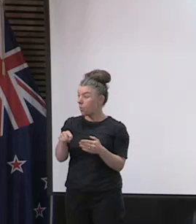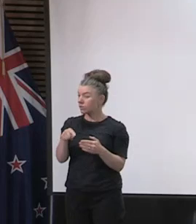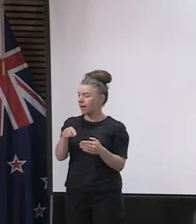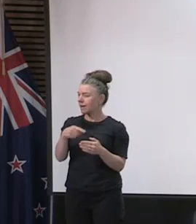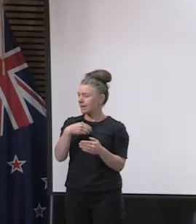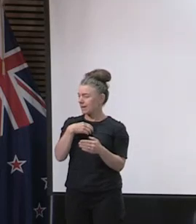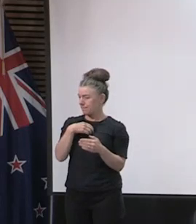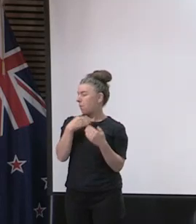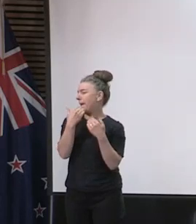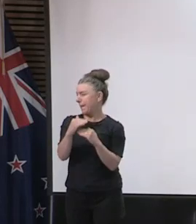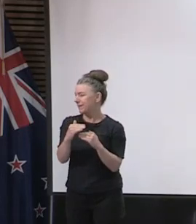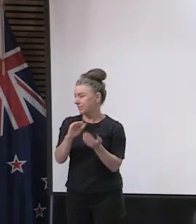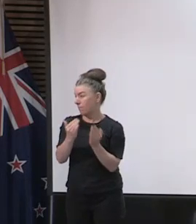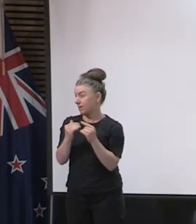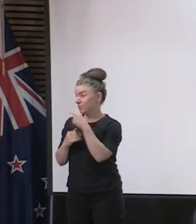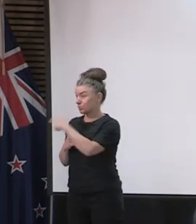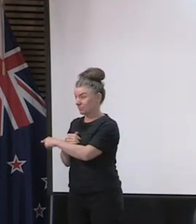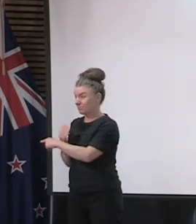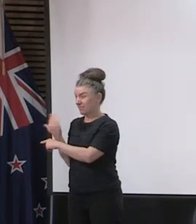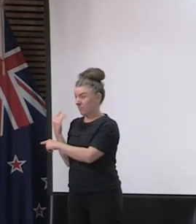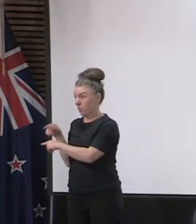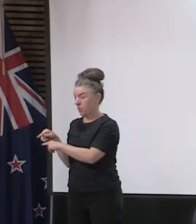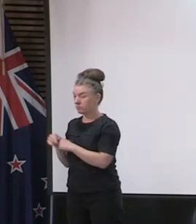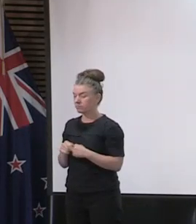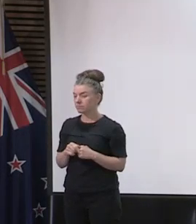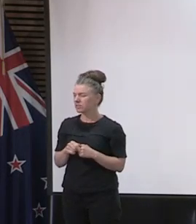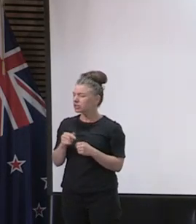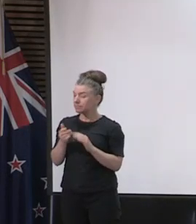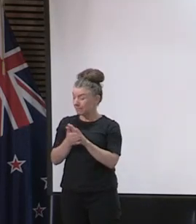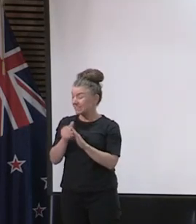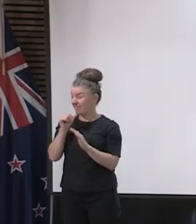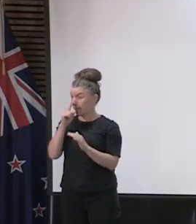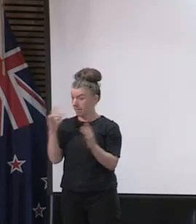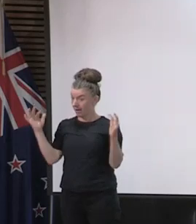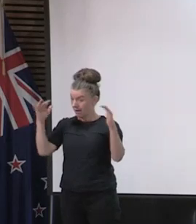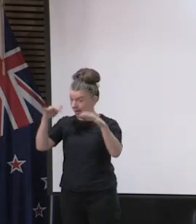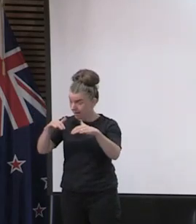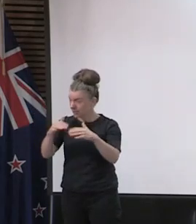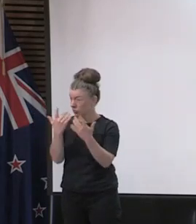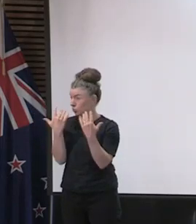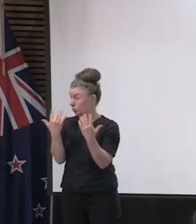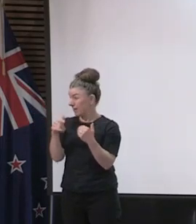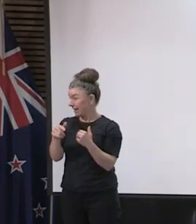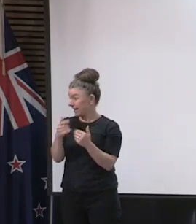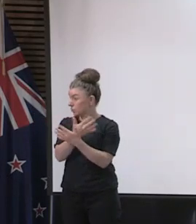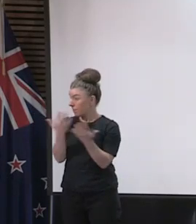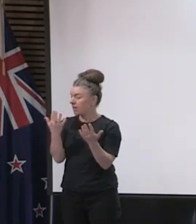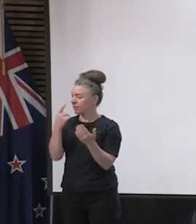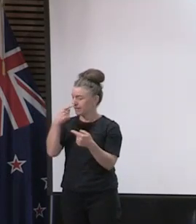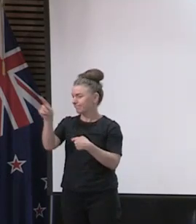the order. The order that we are using now are much more curtailed. Really, the ability